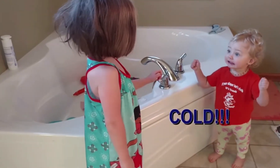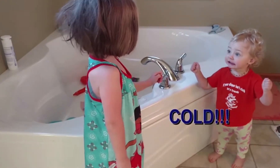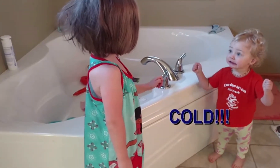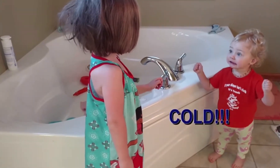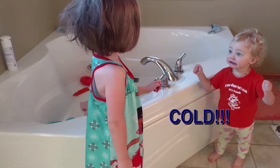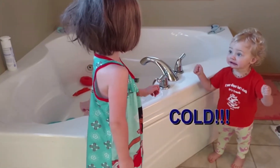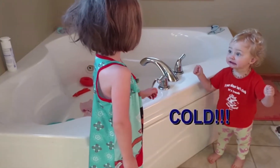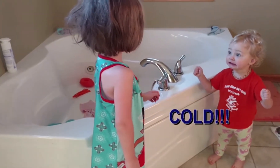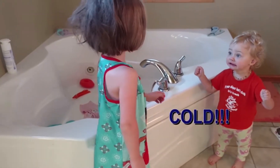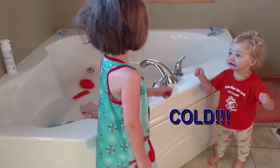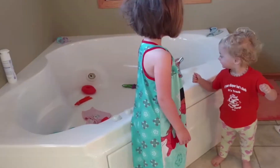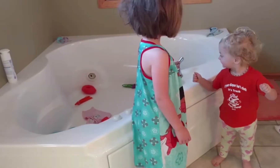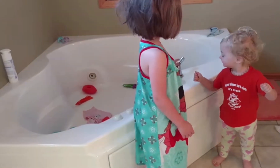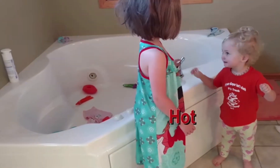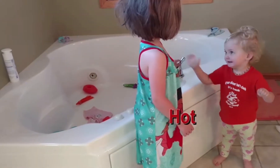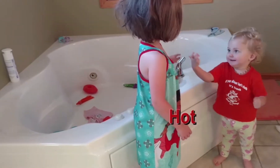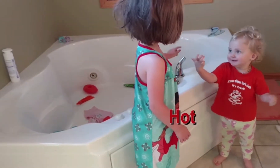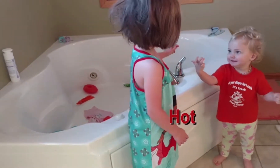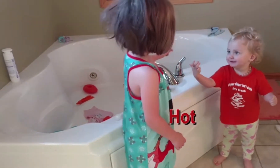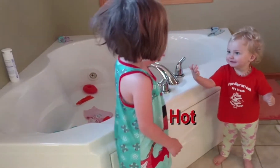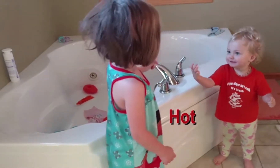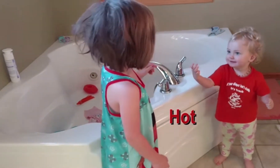Cold!!! Hot.